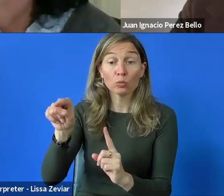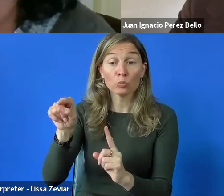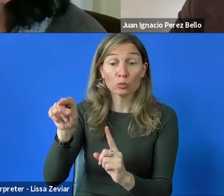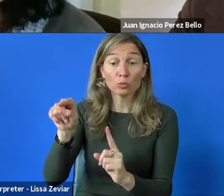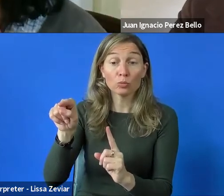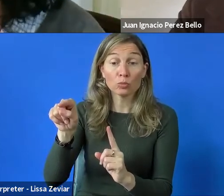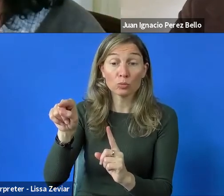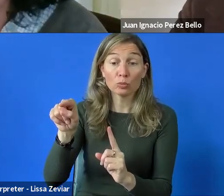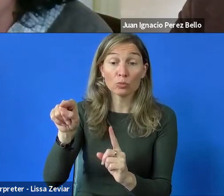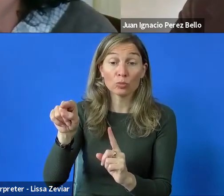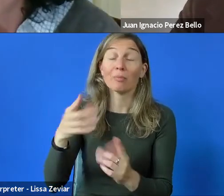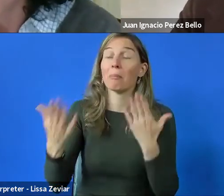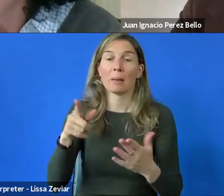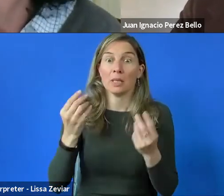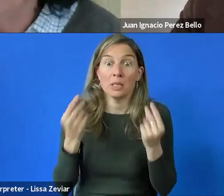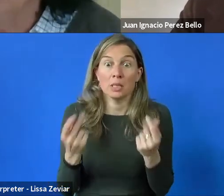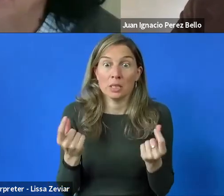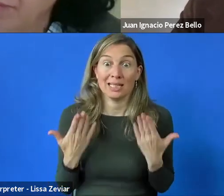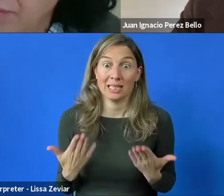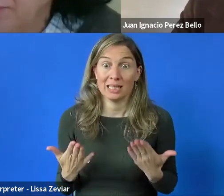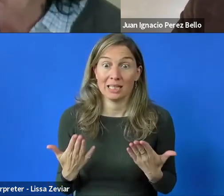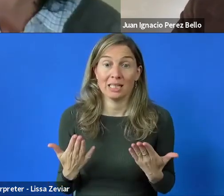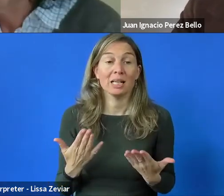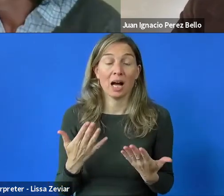and who has absorved to some extent this function